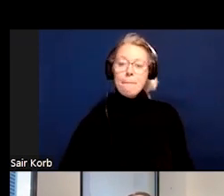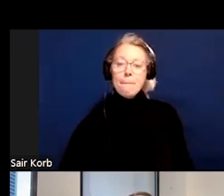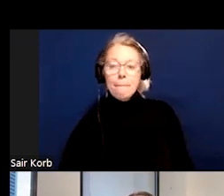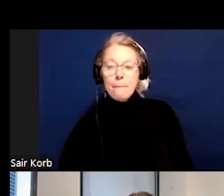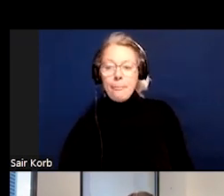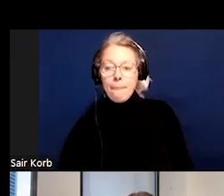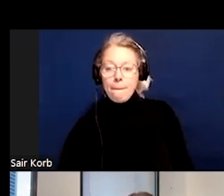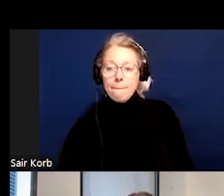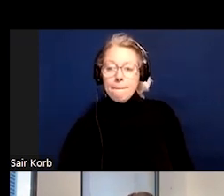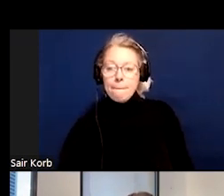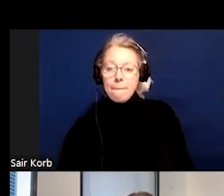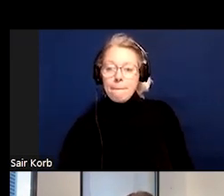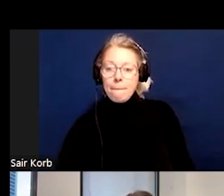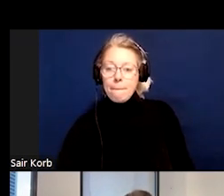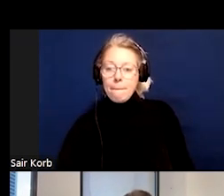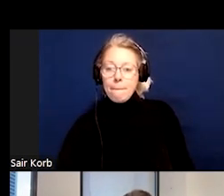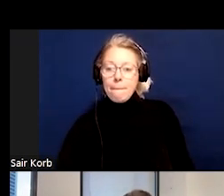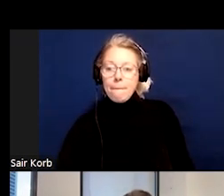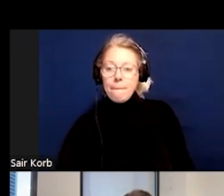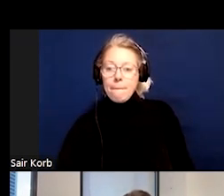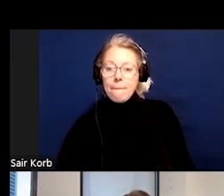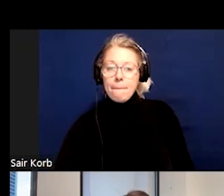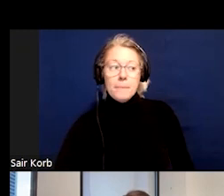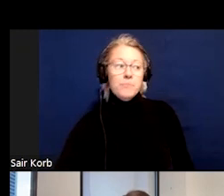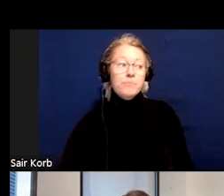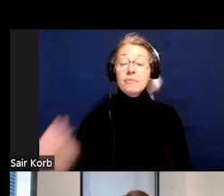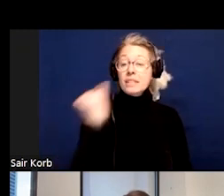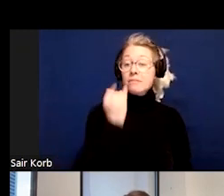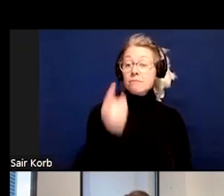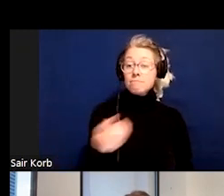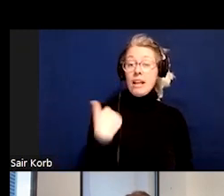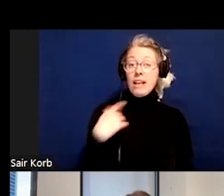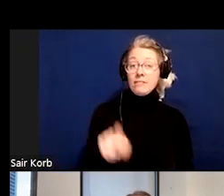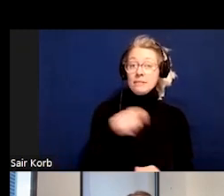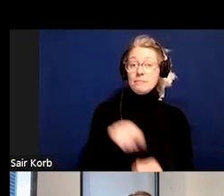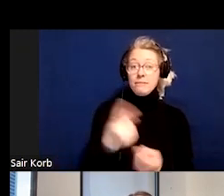If you have specific questions about these programs, please feel free to reach out to